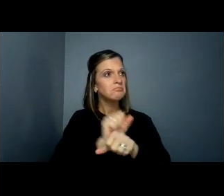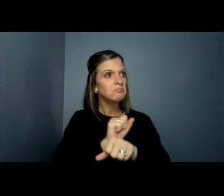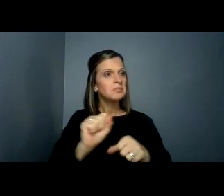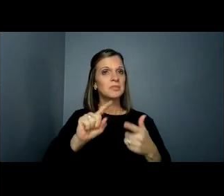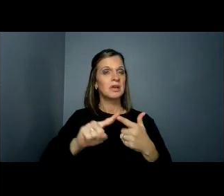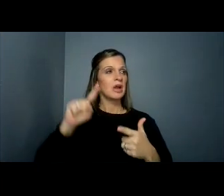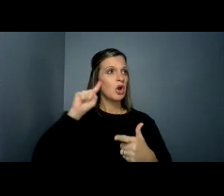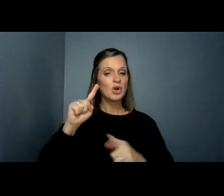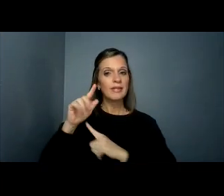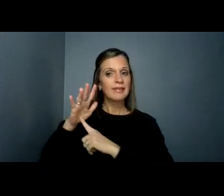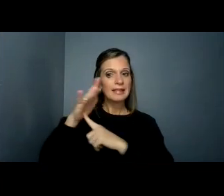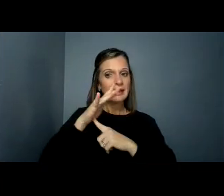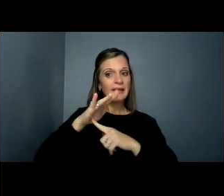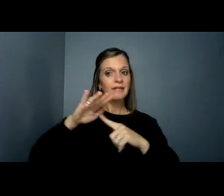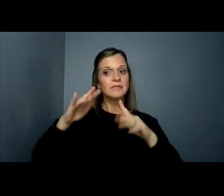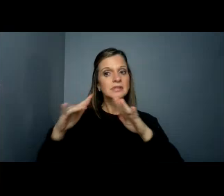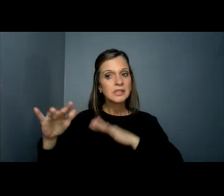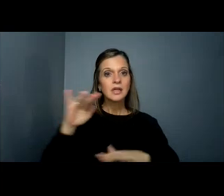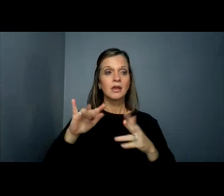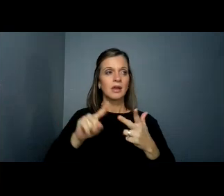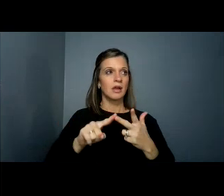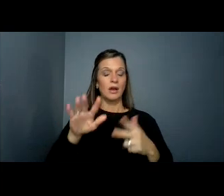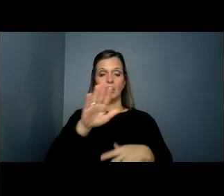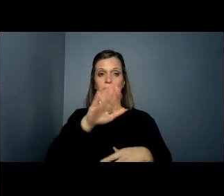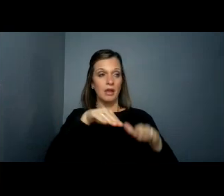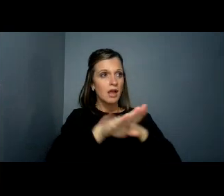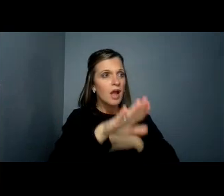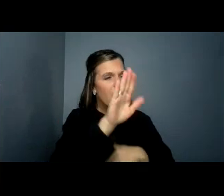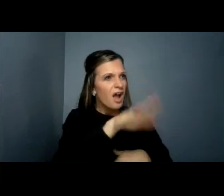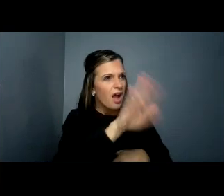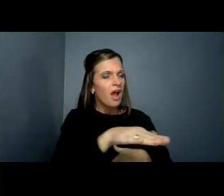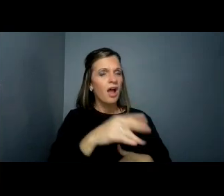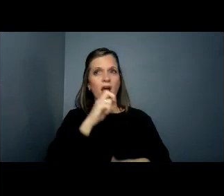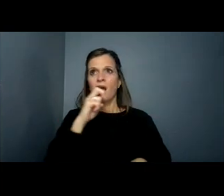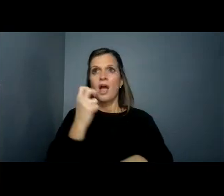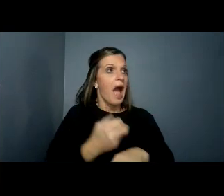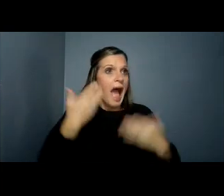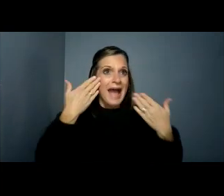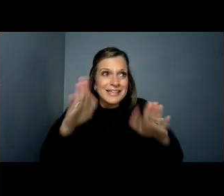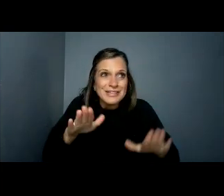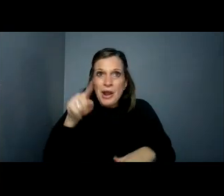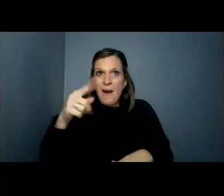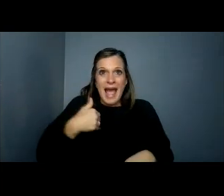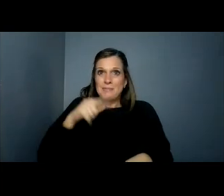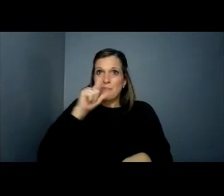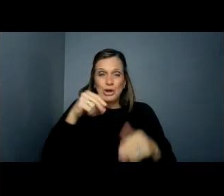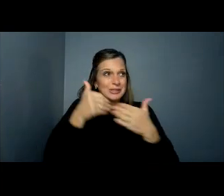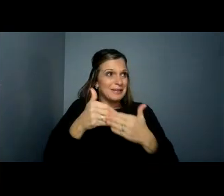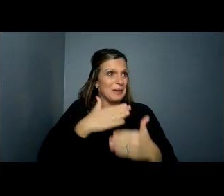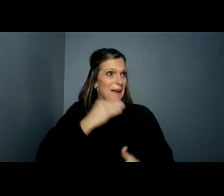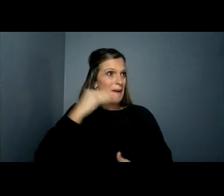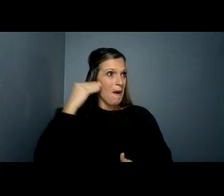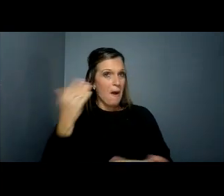They're like, Oh my gosh, I didn't know the birds. I didn't know there were birds out there. They don't. They there's so many things because